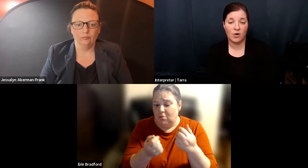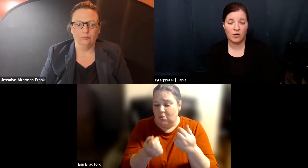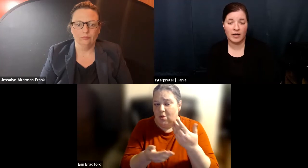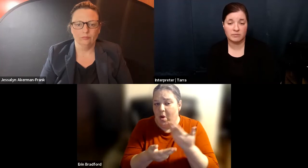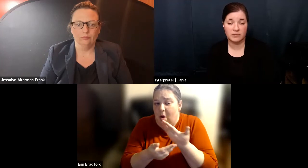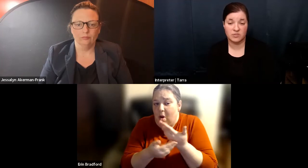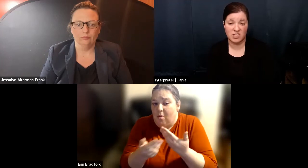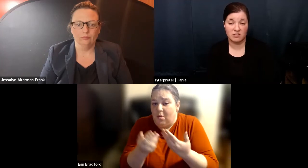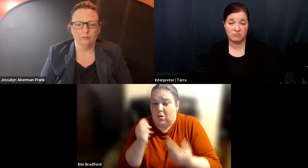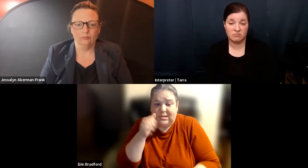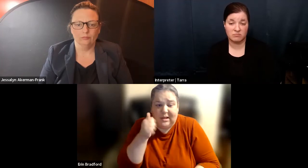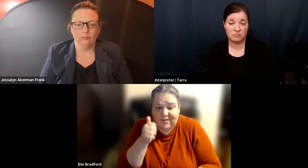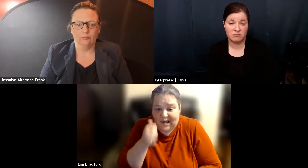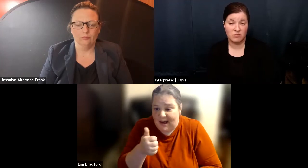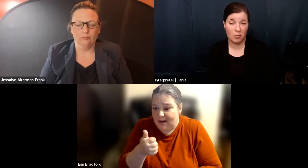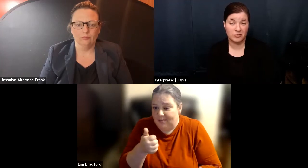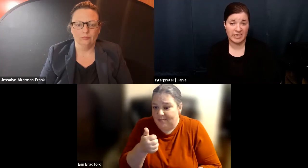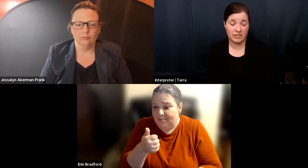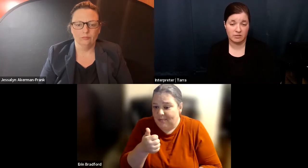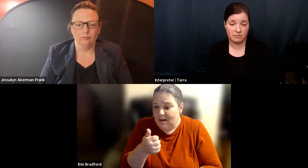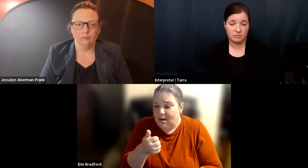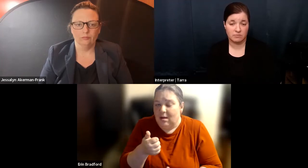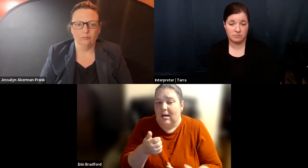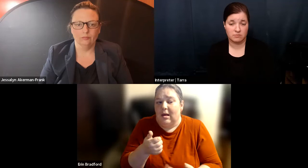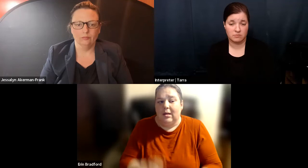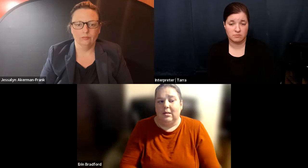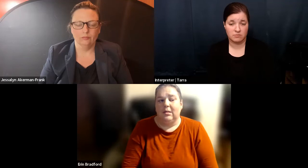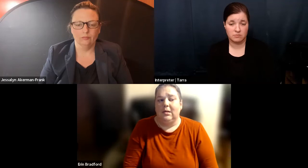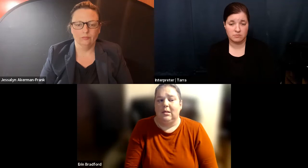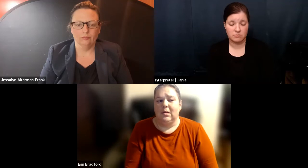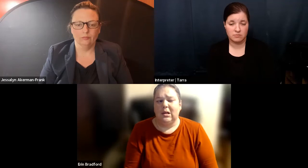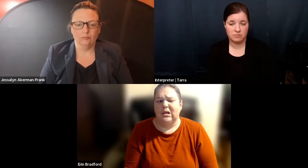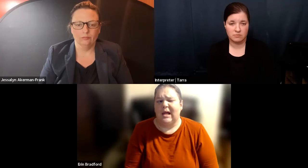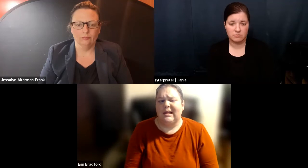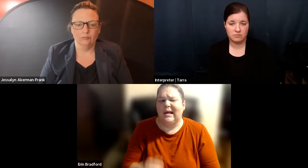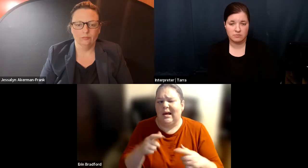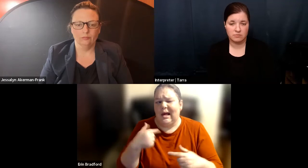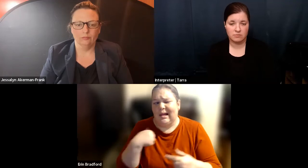But prior to 2020, I didn't use it much.